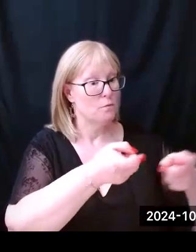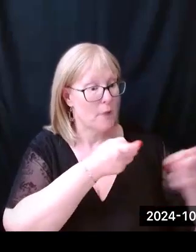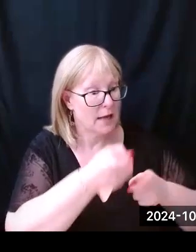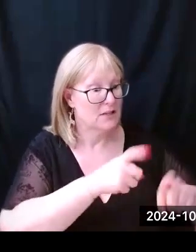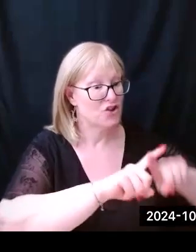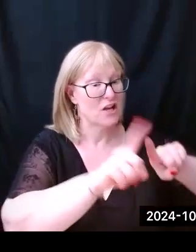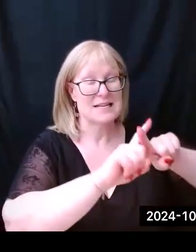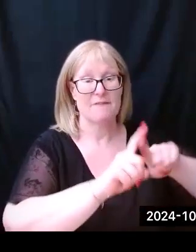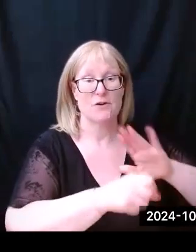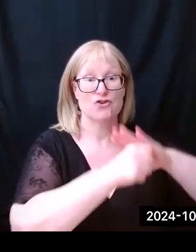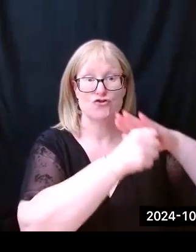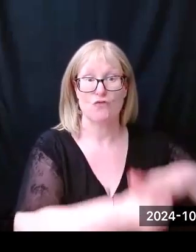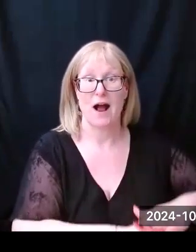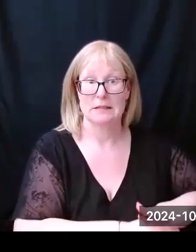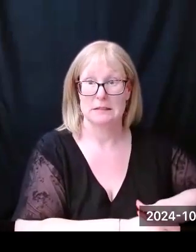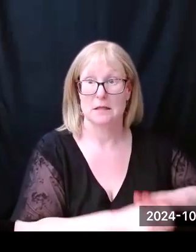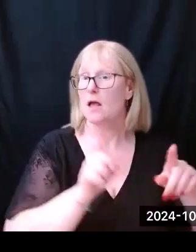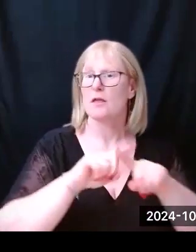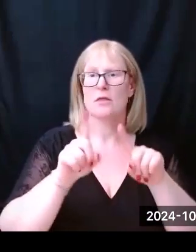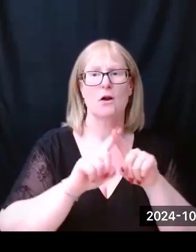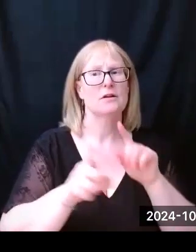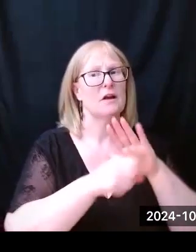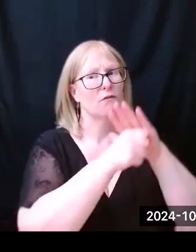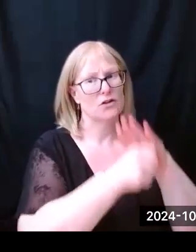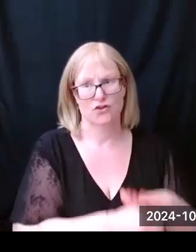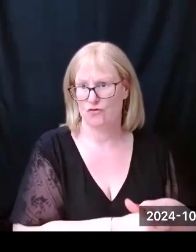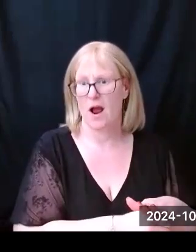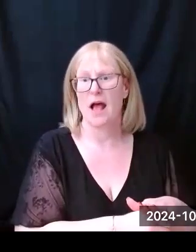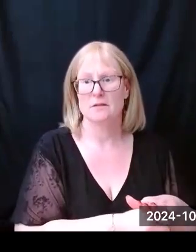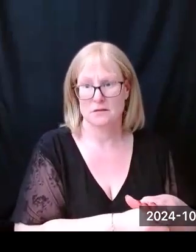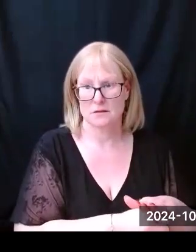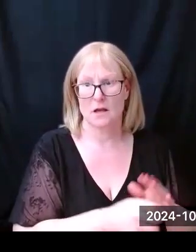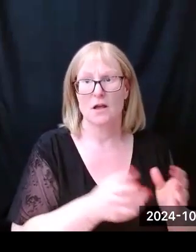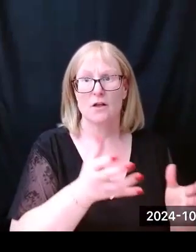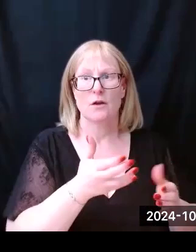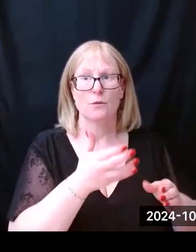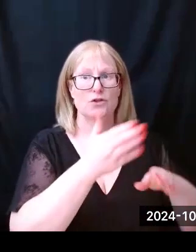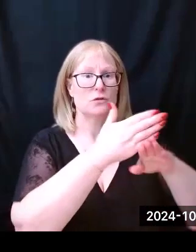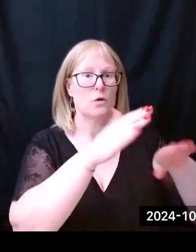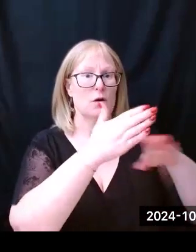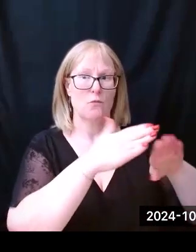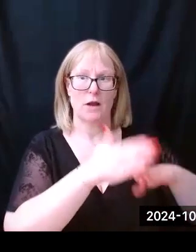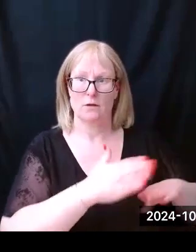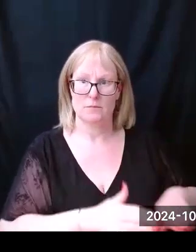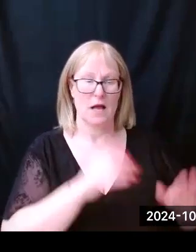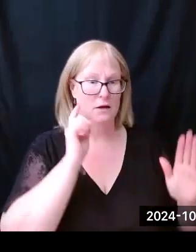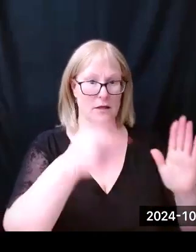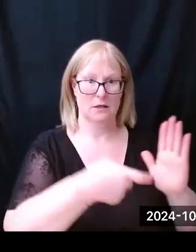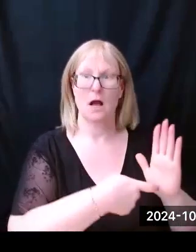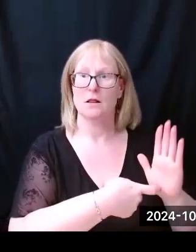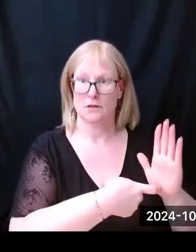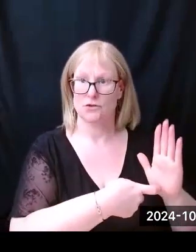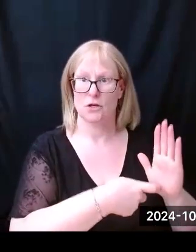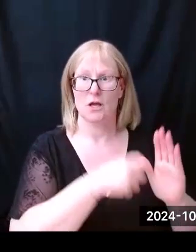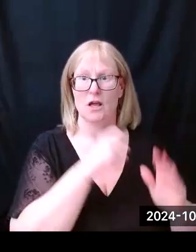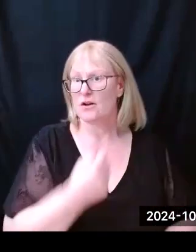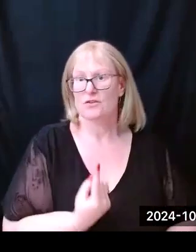There are so many different types of stress that we do want to just break them down and just acknowledge that there's not just one flavor of stress.